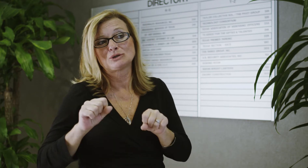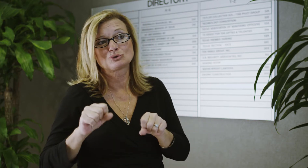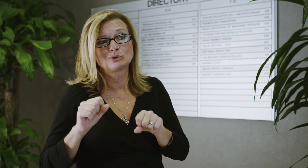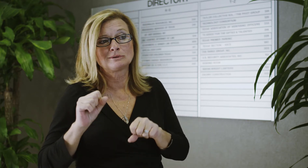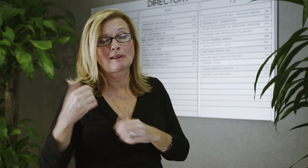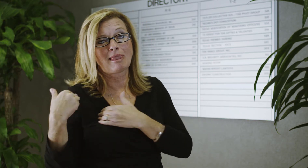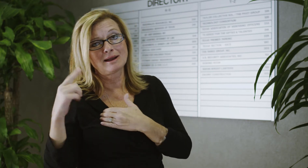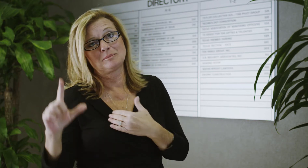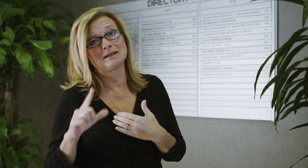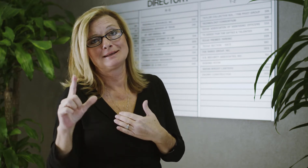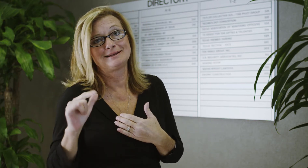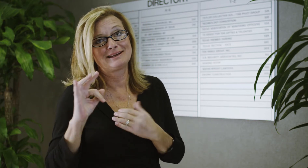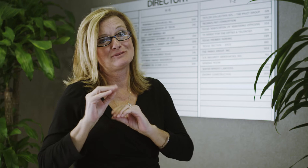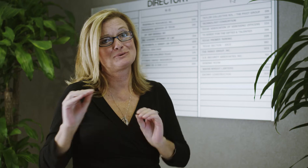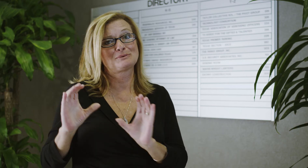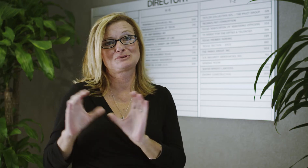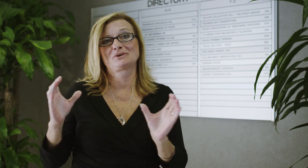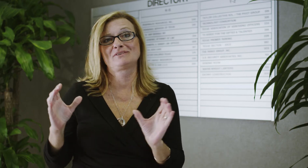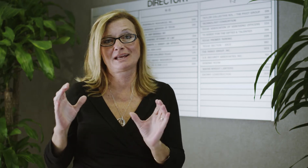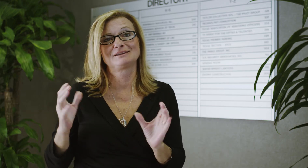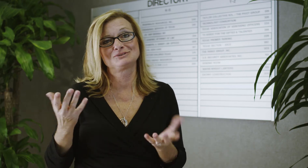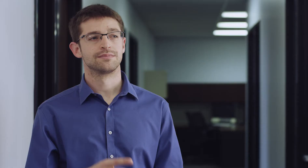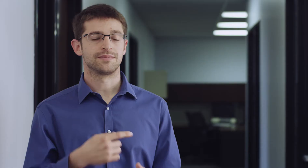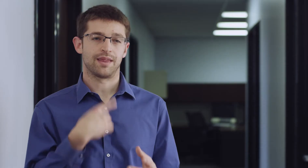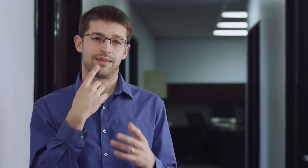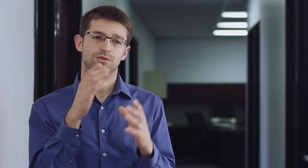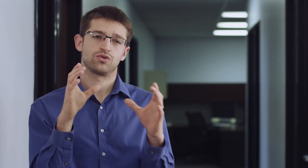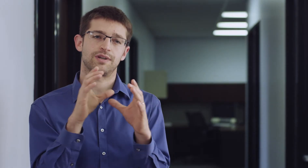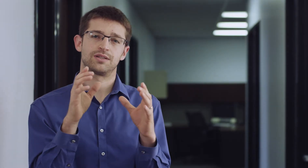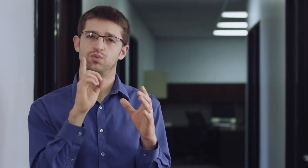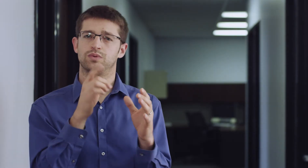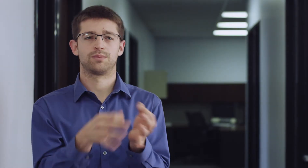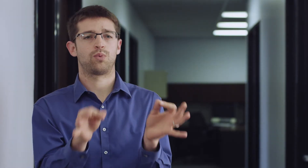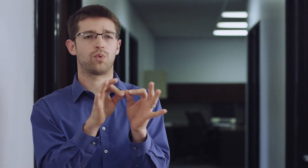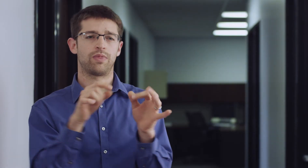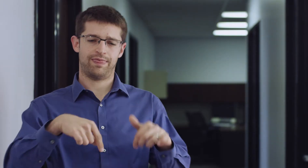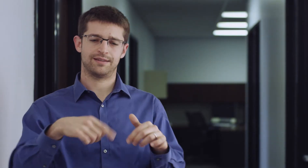It's potential liability if there's no certification I think certification is so important.